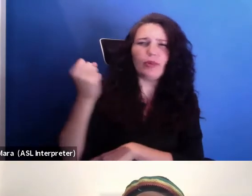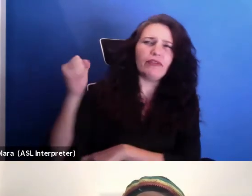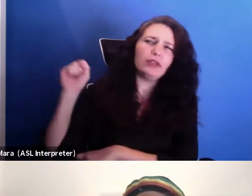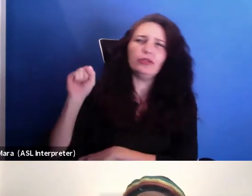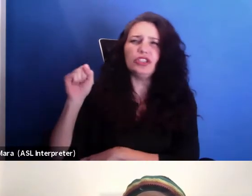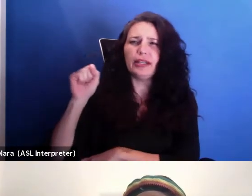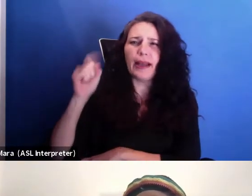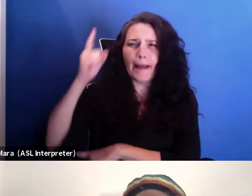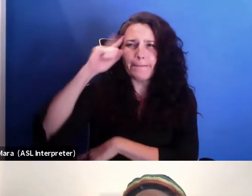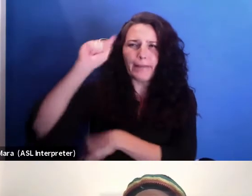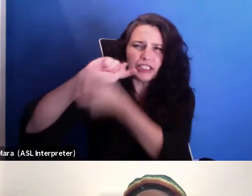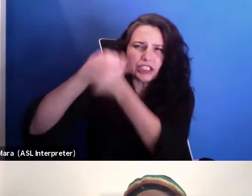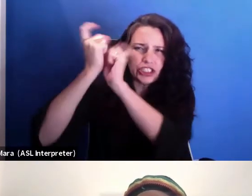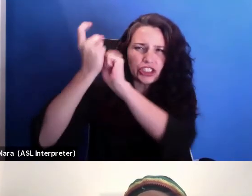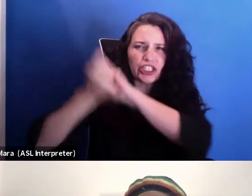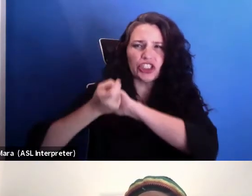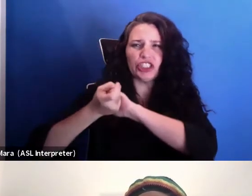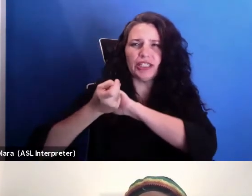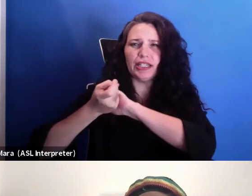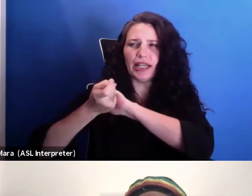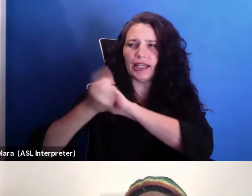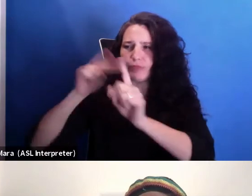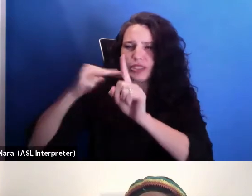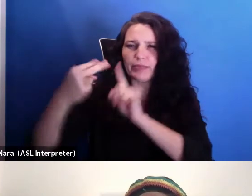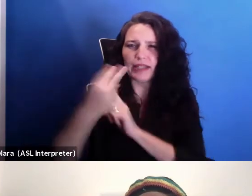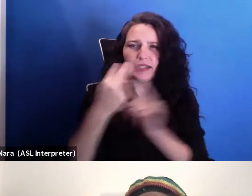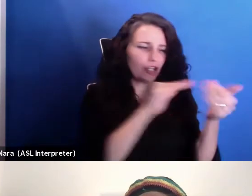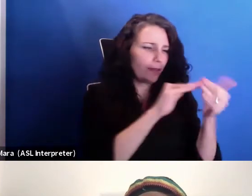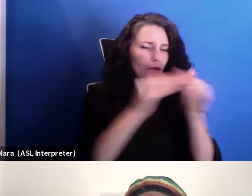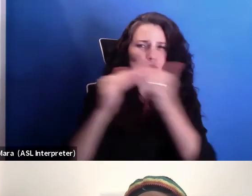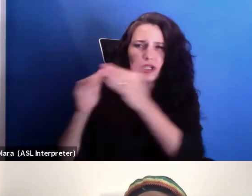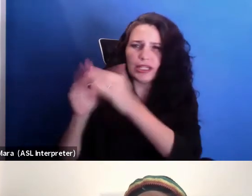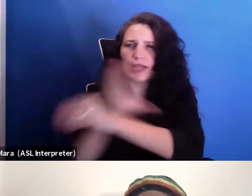and kind of community empowerment point of view that we had. And so there was, I think for them